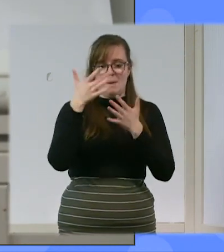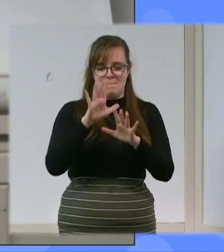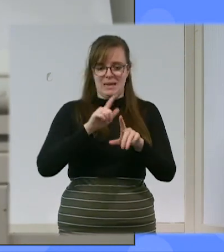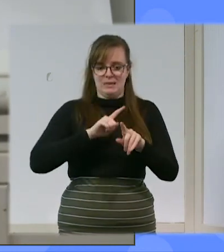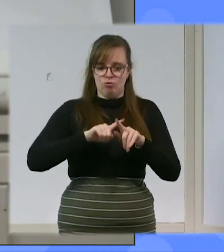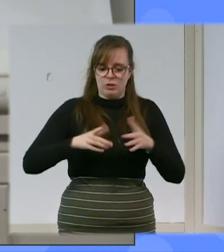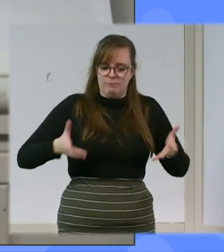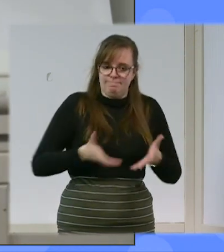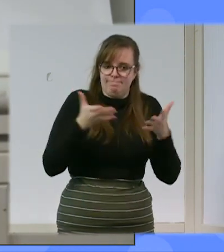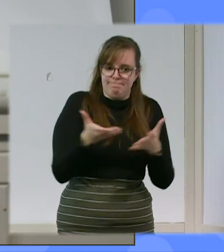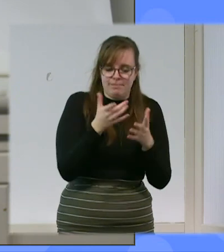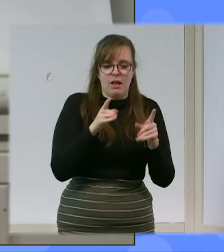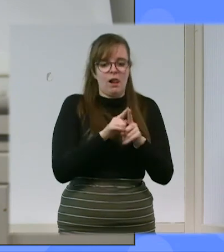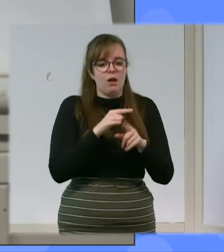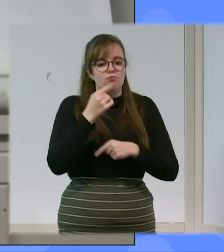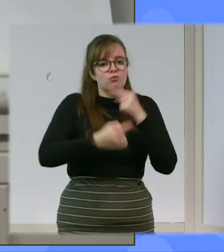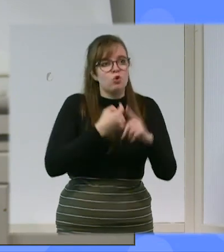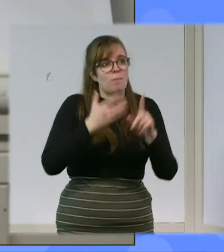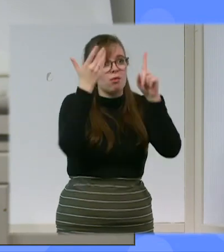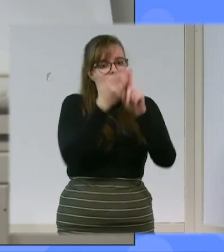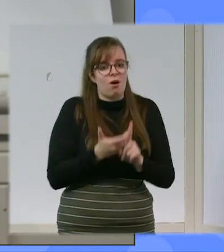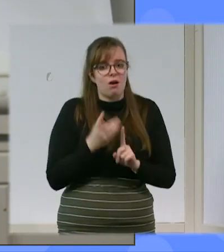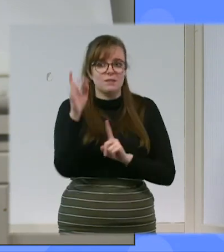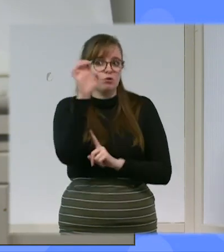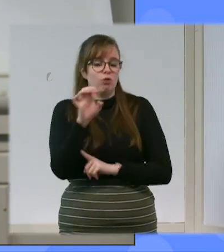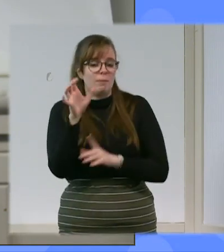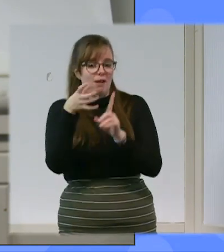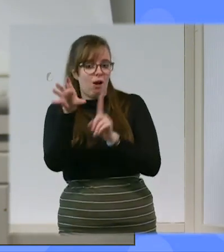like renewable targets in European countries so it's a really complicated